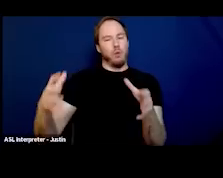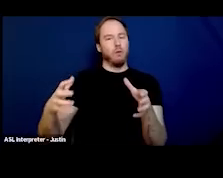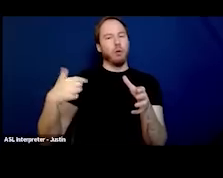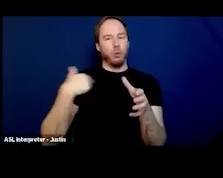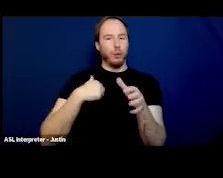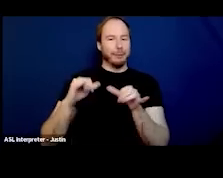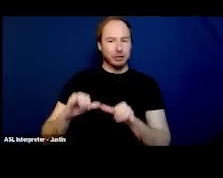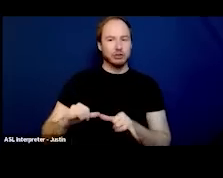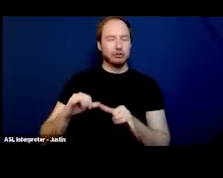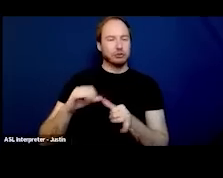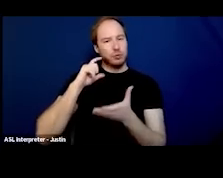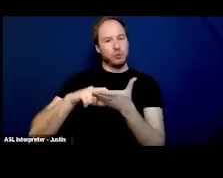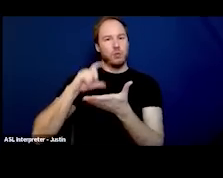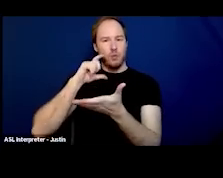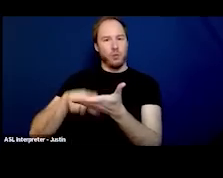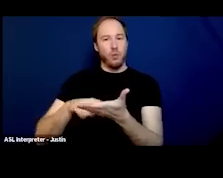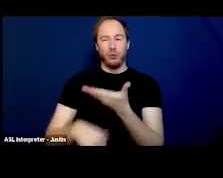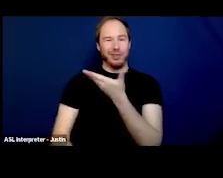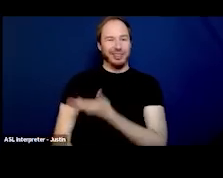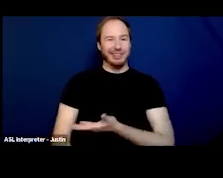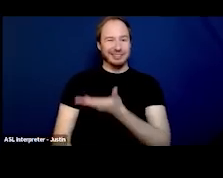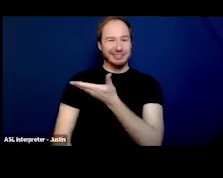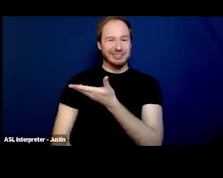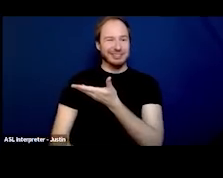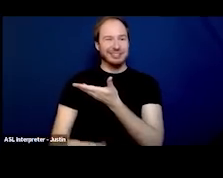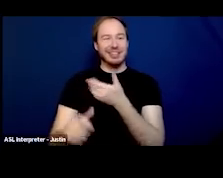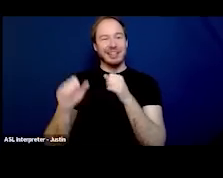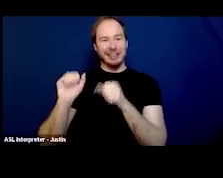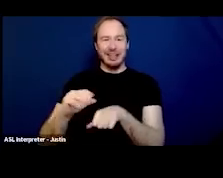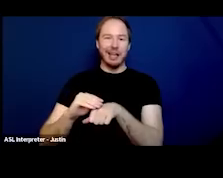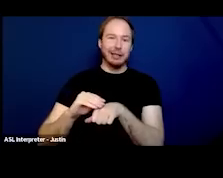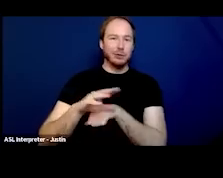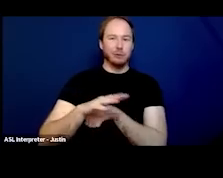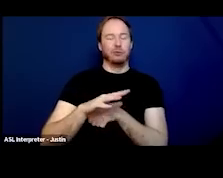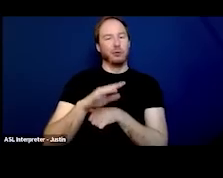And so these vulnerabilities can contribute to poor health outcomes.